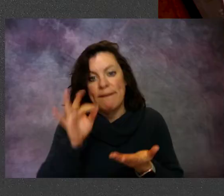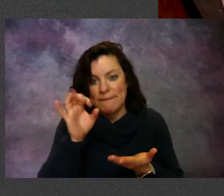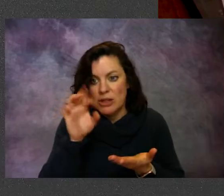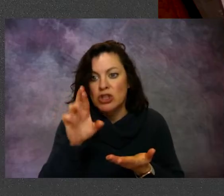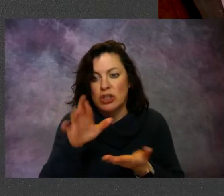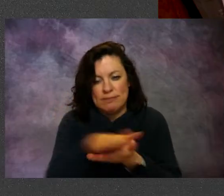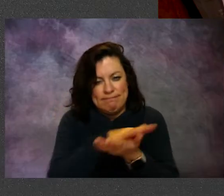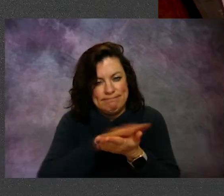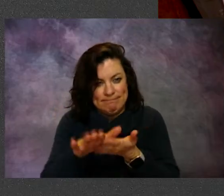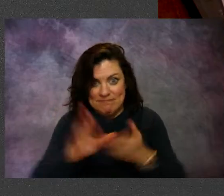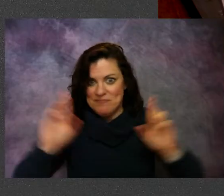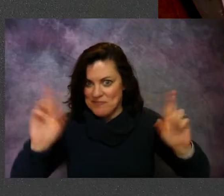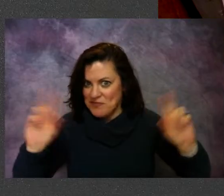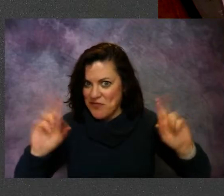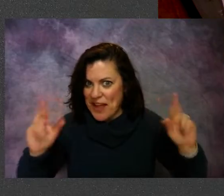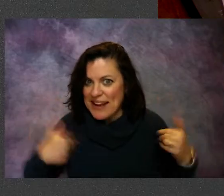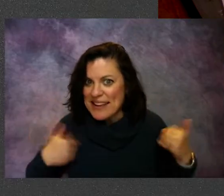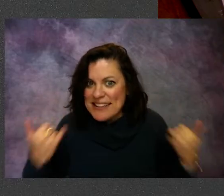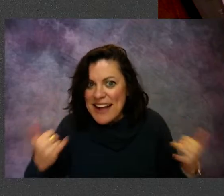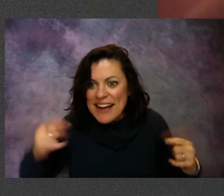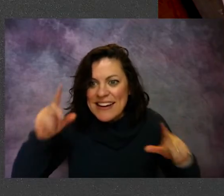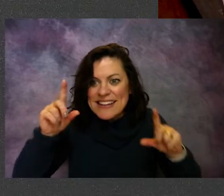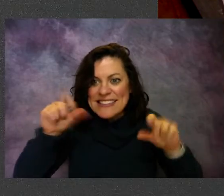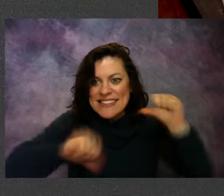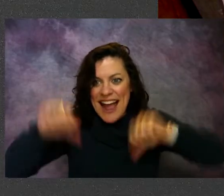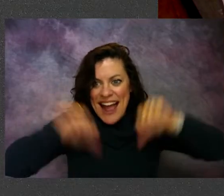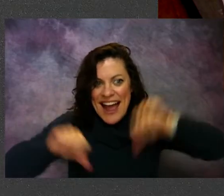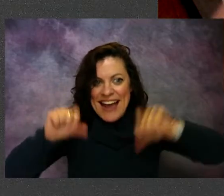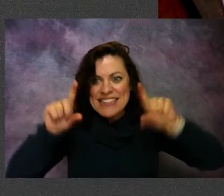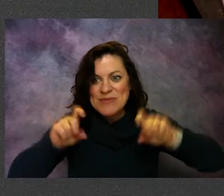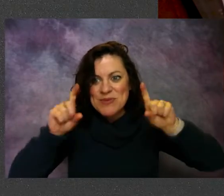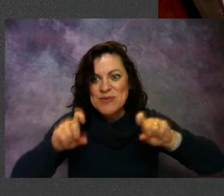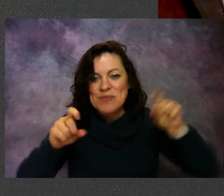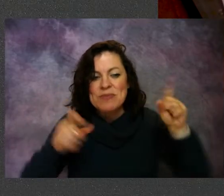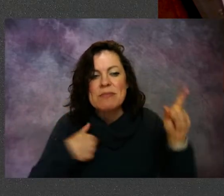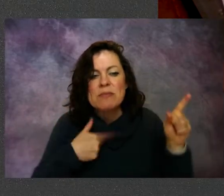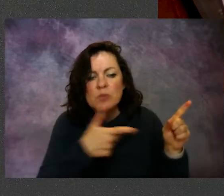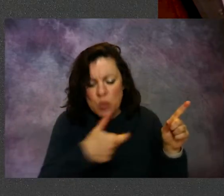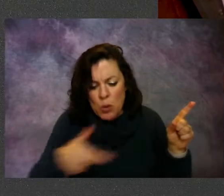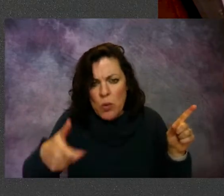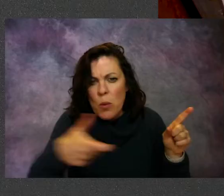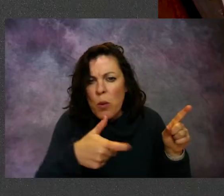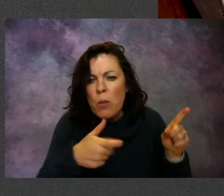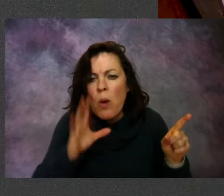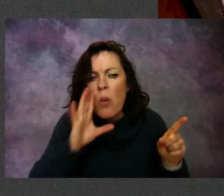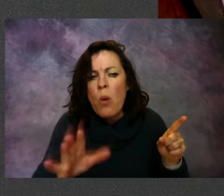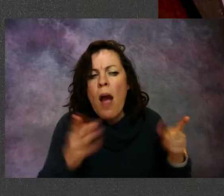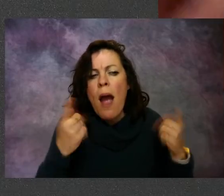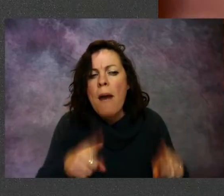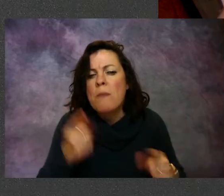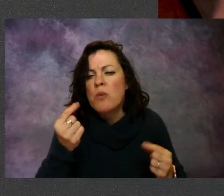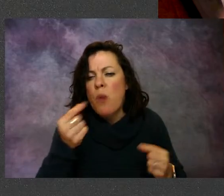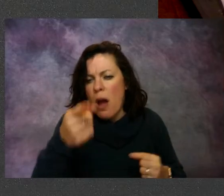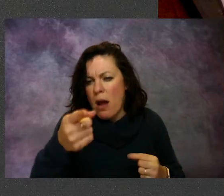so did you make a prediction on what might happen when we use our spray bottle and we spray this?